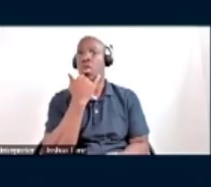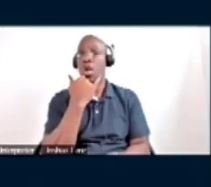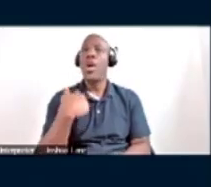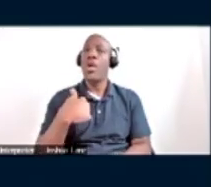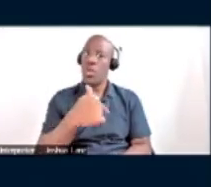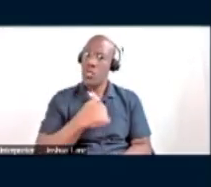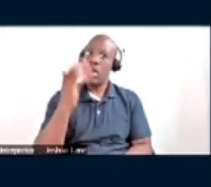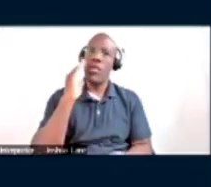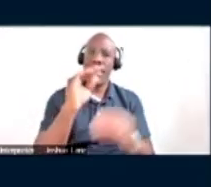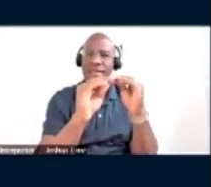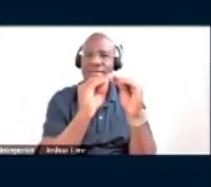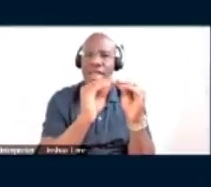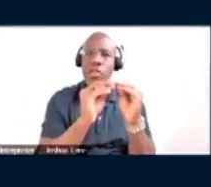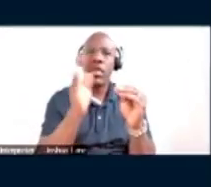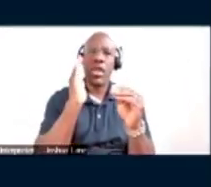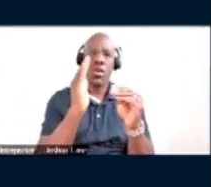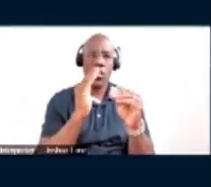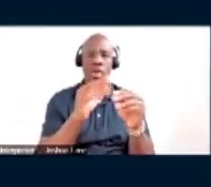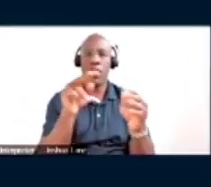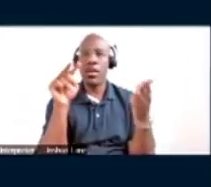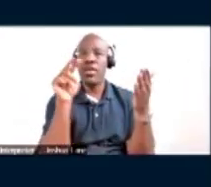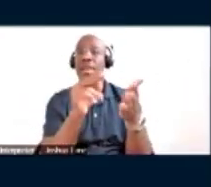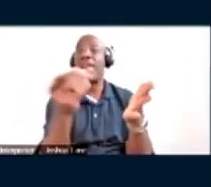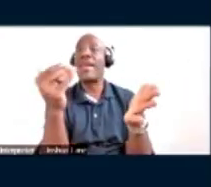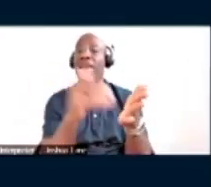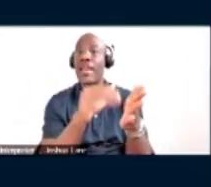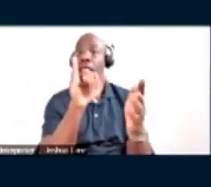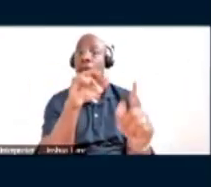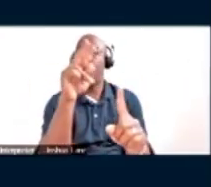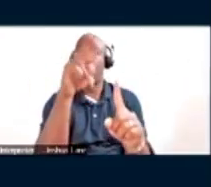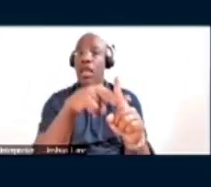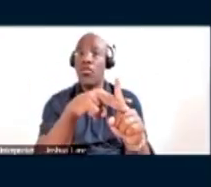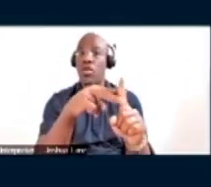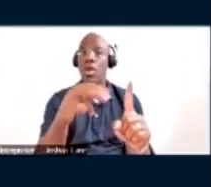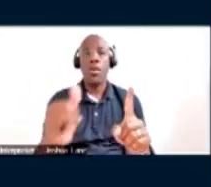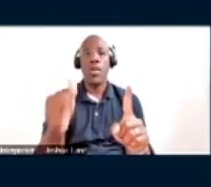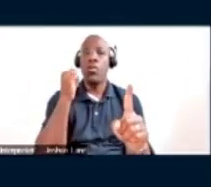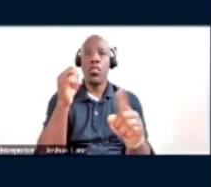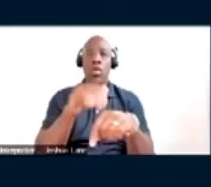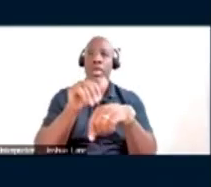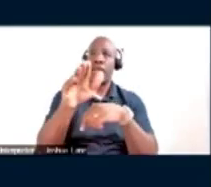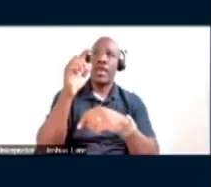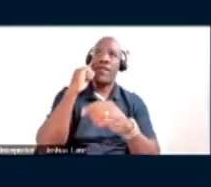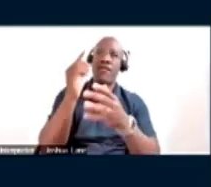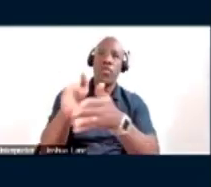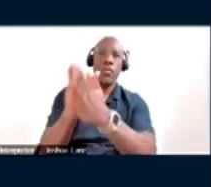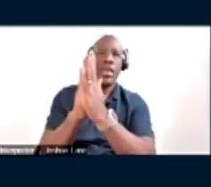within the same round. In other words, we will not send it for appeal. We will take it on ourselves to fix it